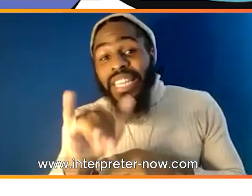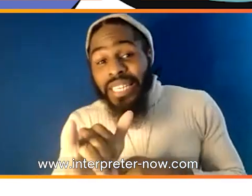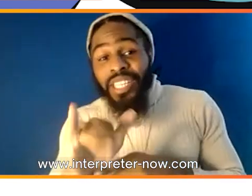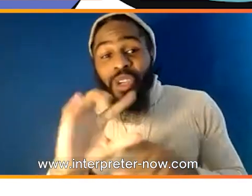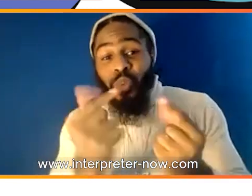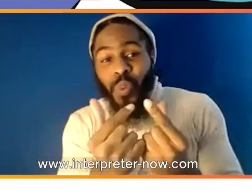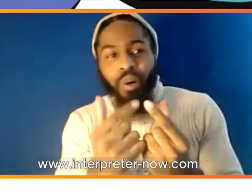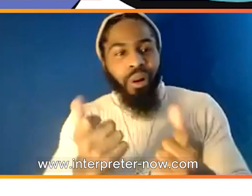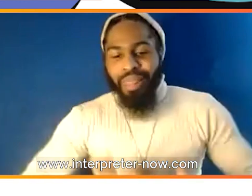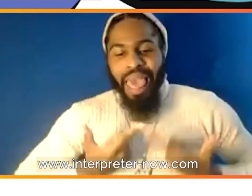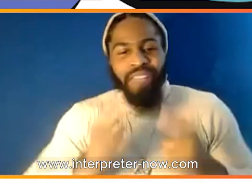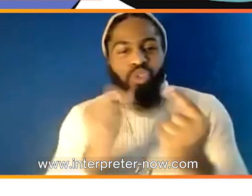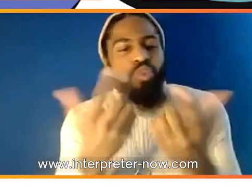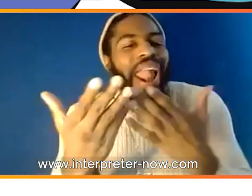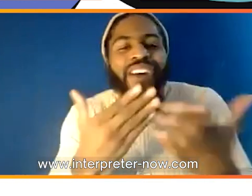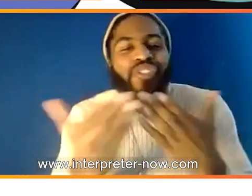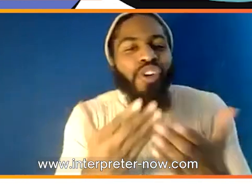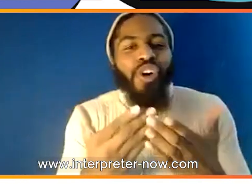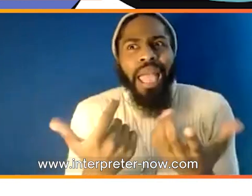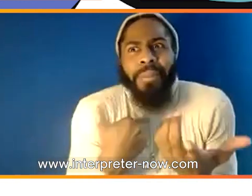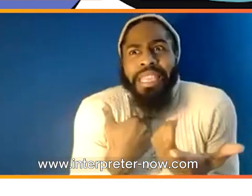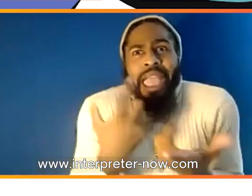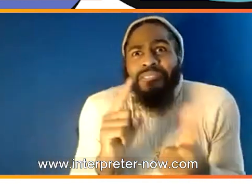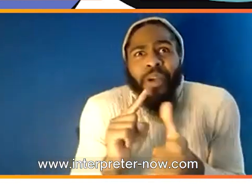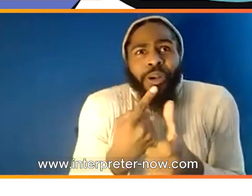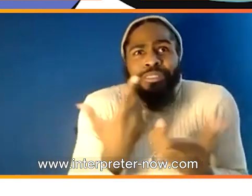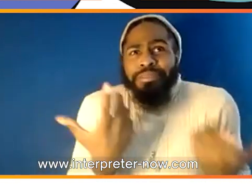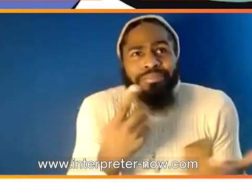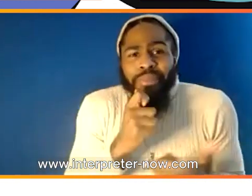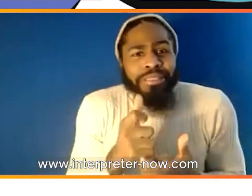I was doing or where to go, or what content, or how to build it. I love to present. I love